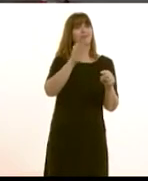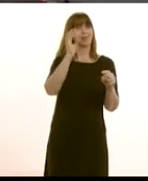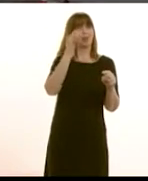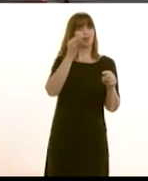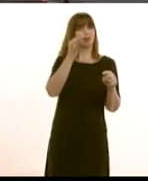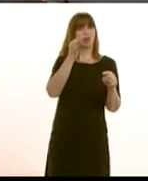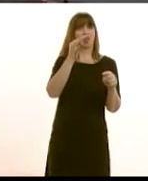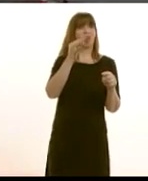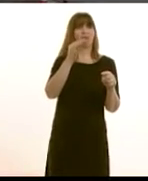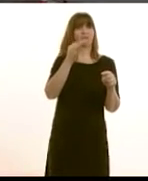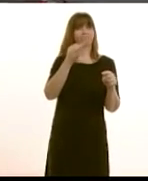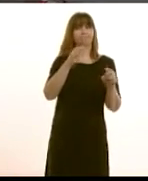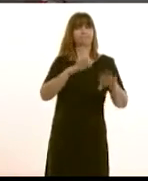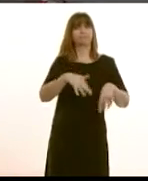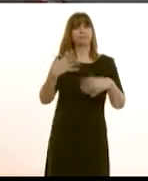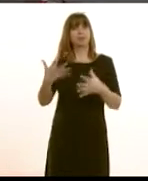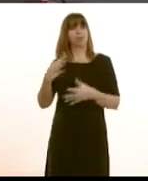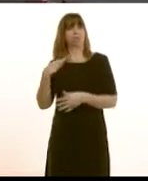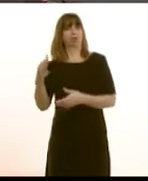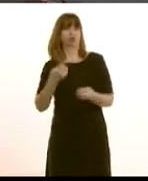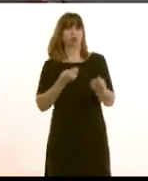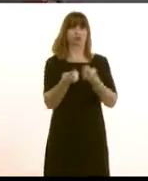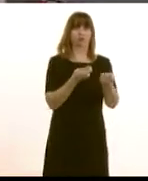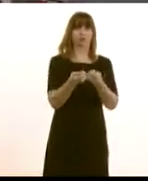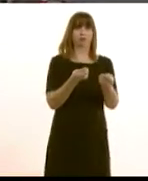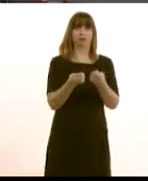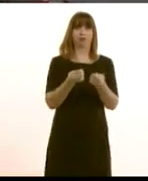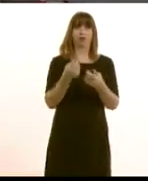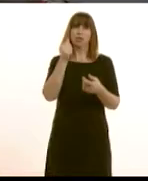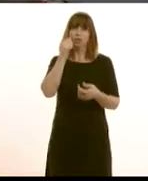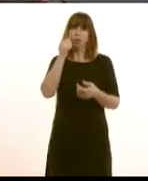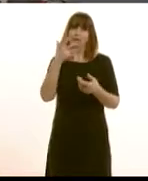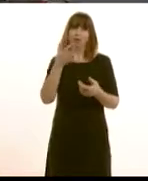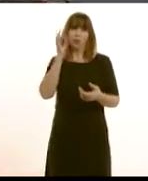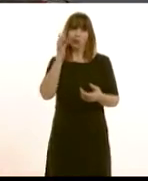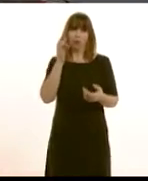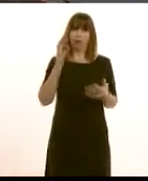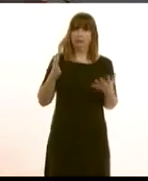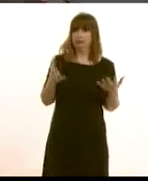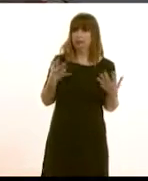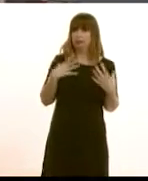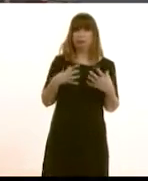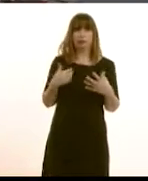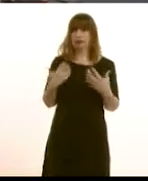volunteers. As councils are increasingly resorting to these transfers due to the effect of spending